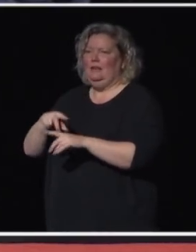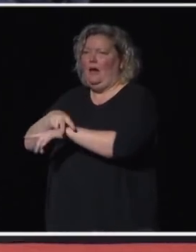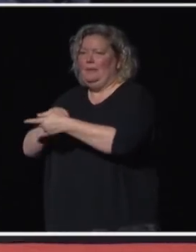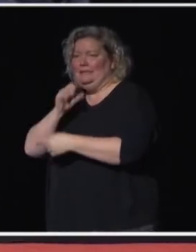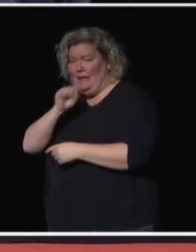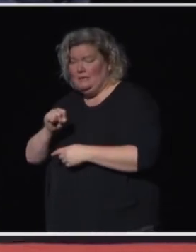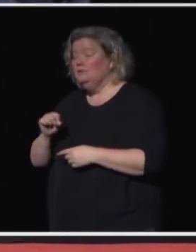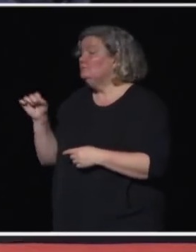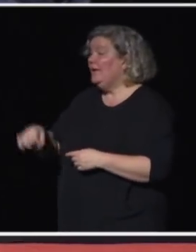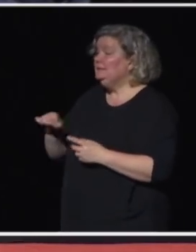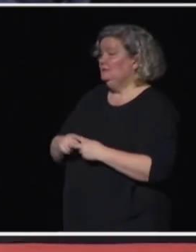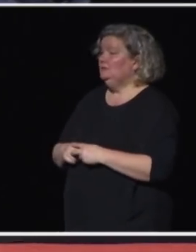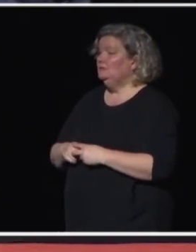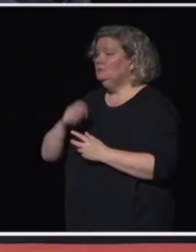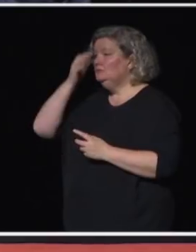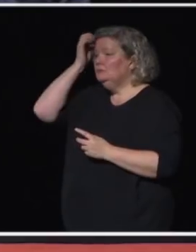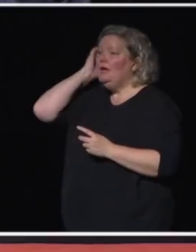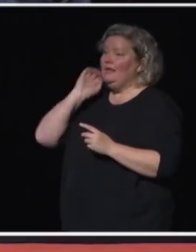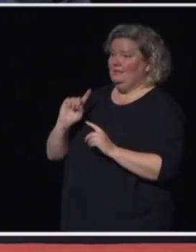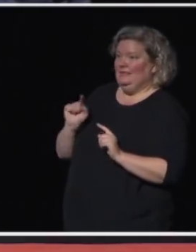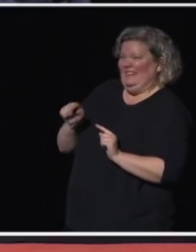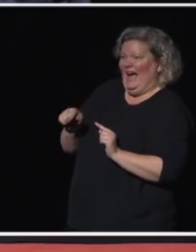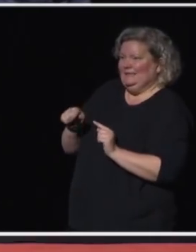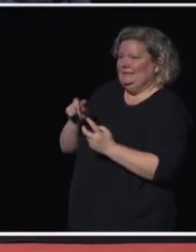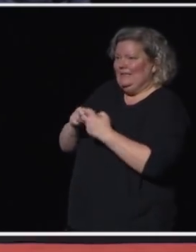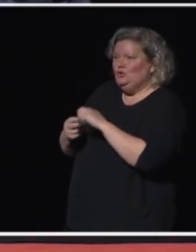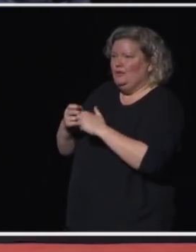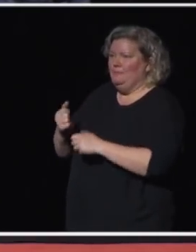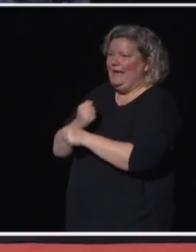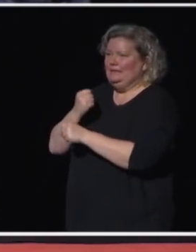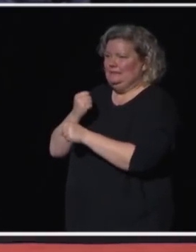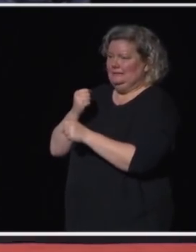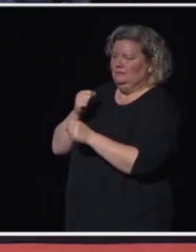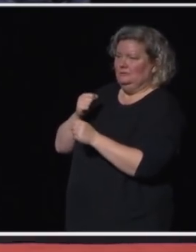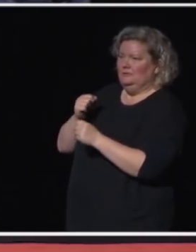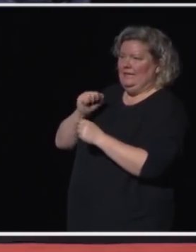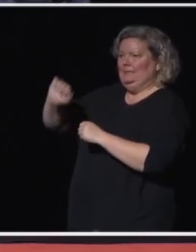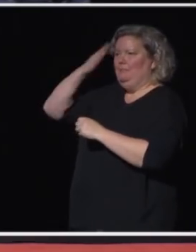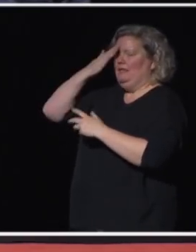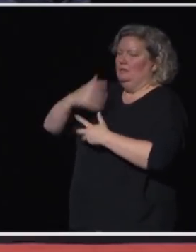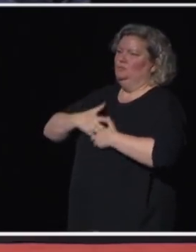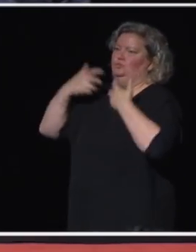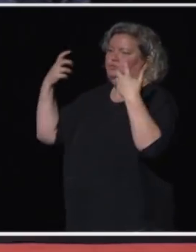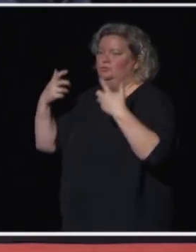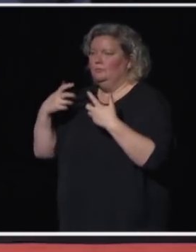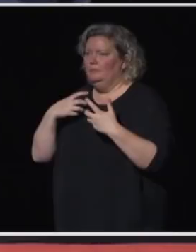And I think that's what infuriated his mother more than anything. Were there any witnesses to this other than the officer? No. Only the officer. How convenient.